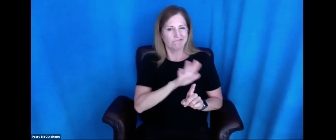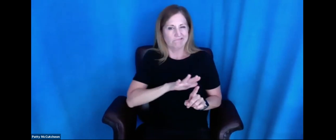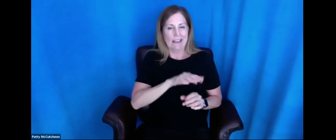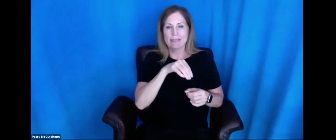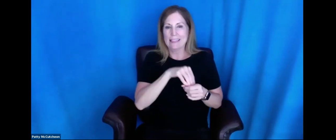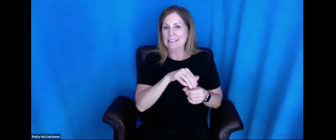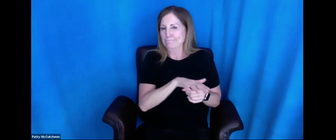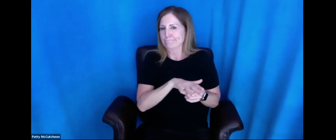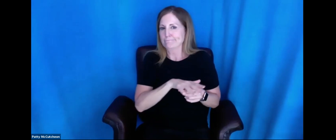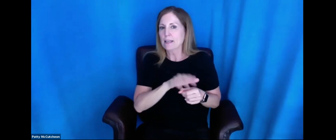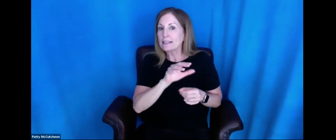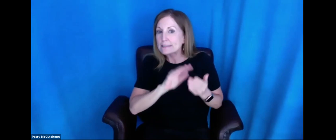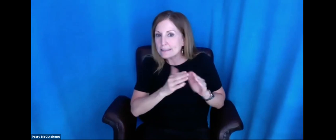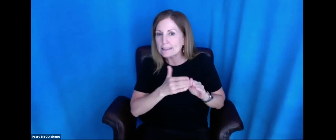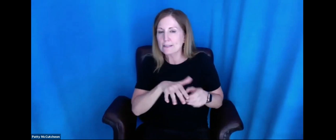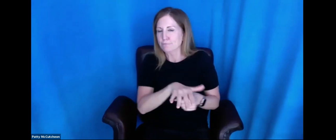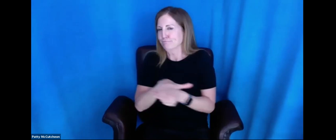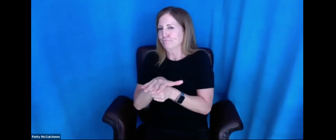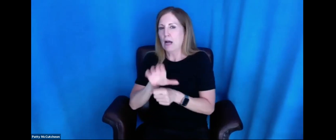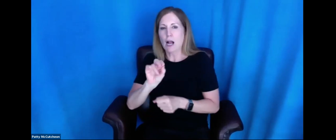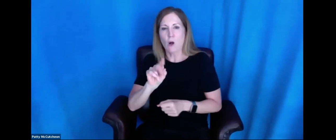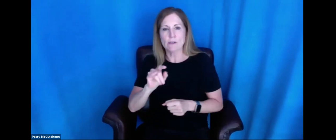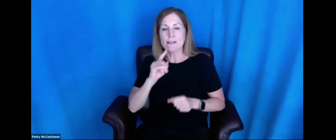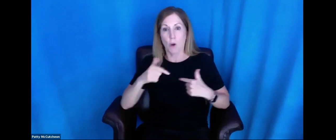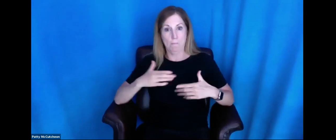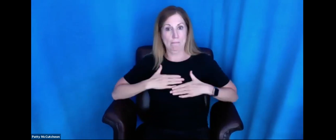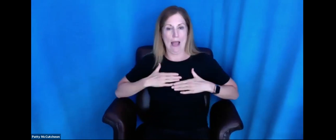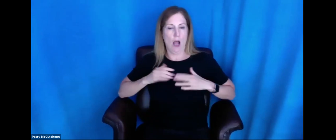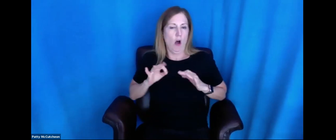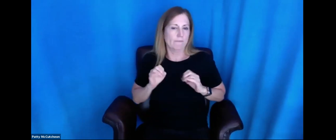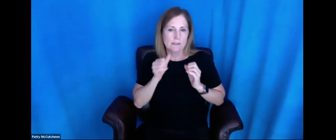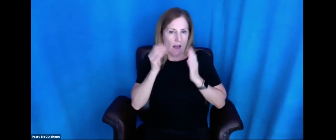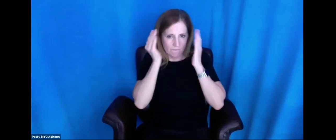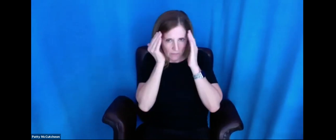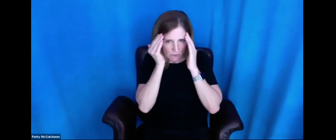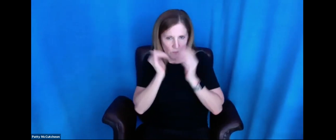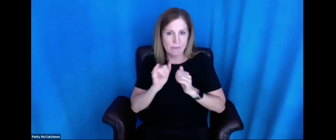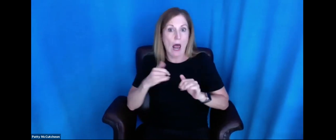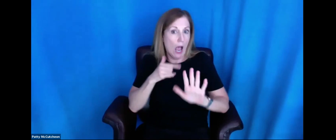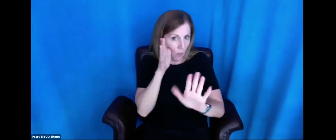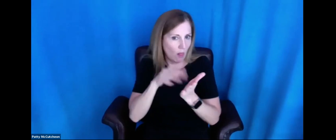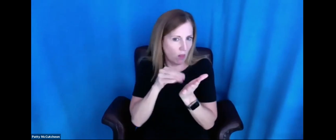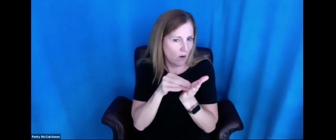So not run through our office, which is why I am not familiar with that. But I will get familiar with that. Thank you.